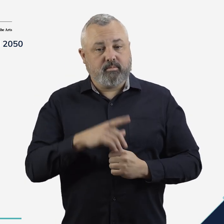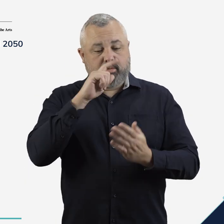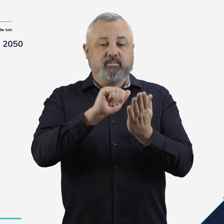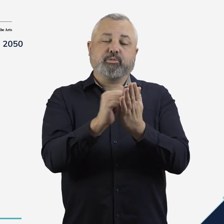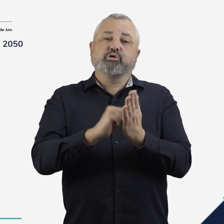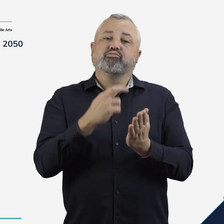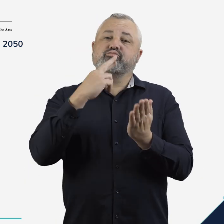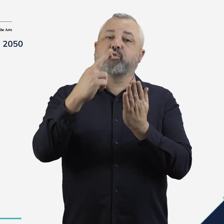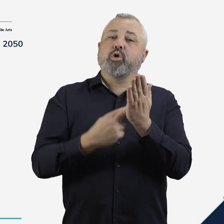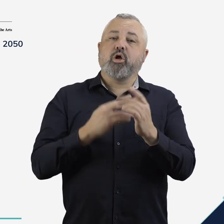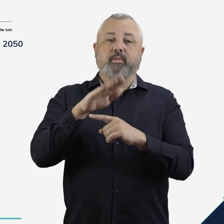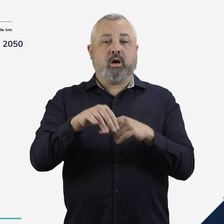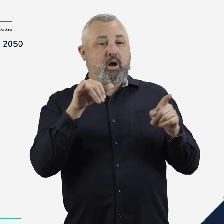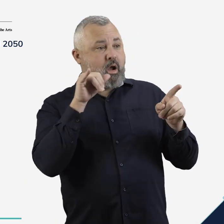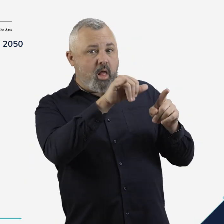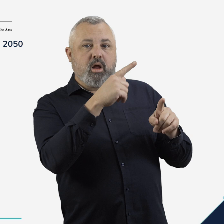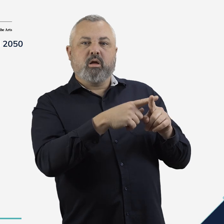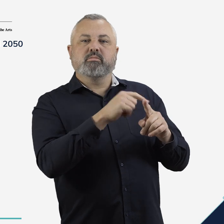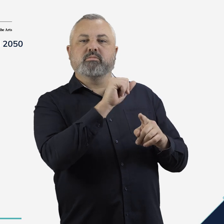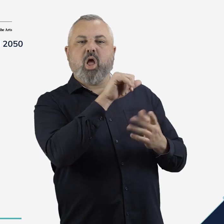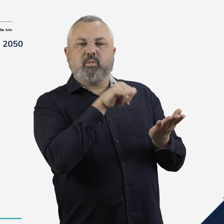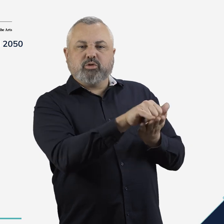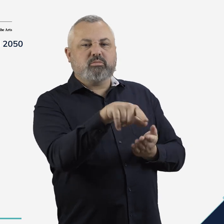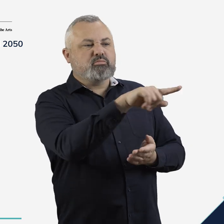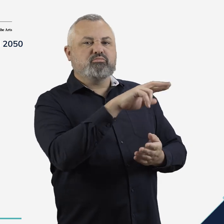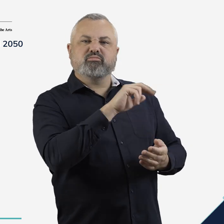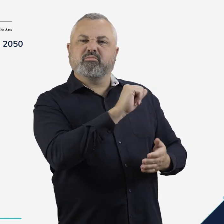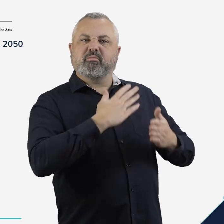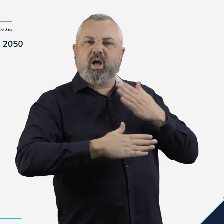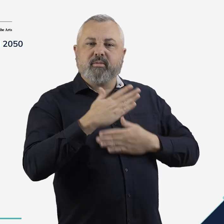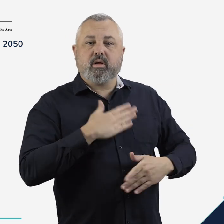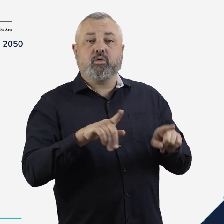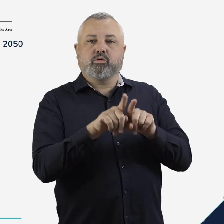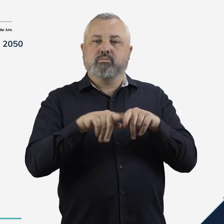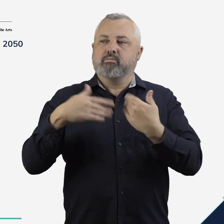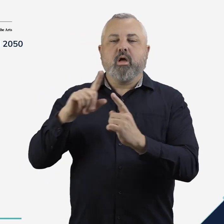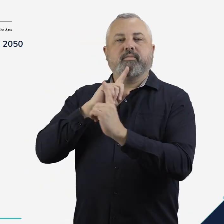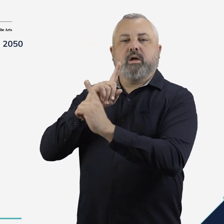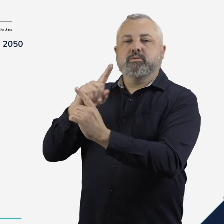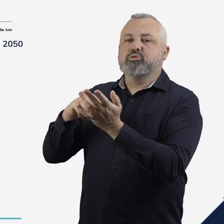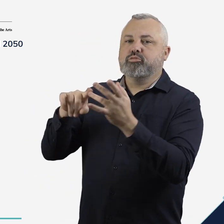publish reports on airline and airport conduct and make policy recommendations to the